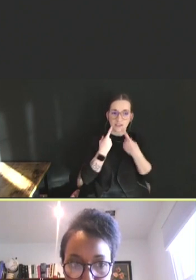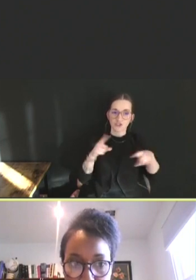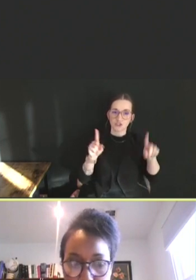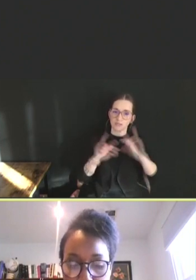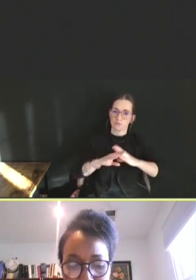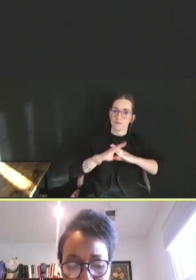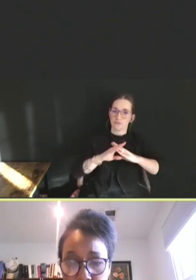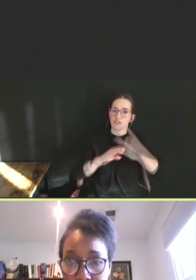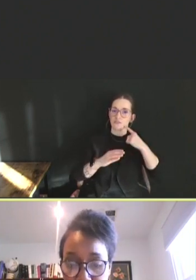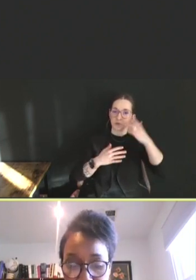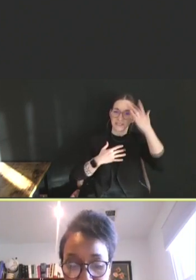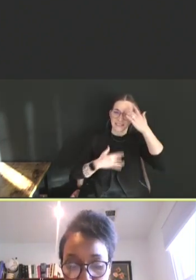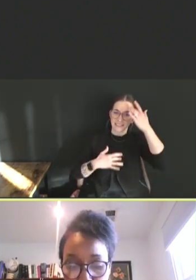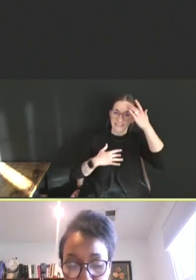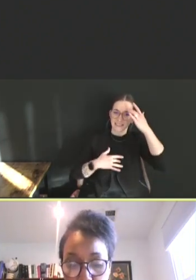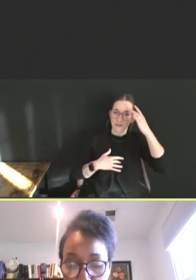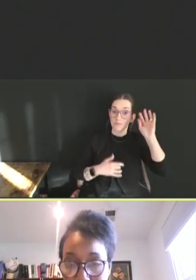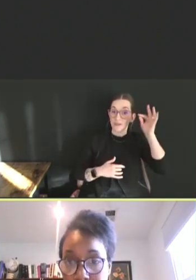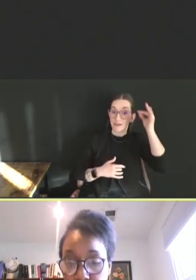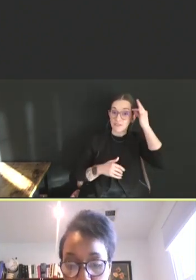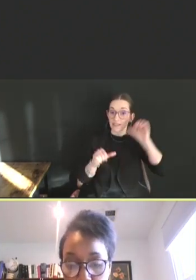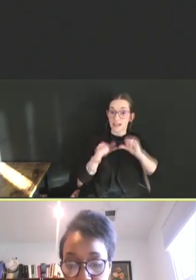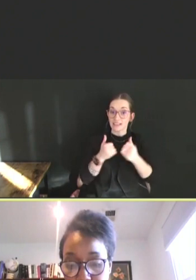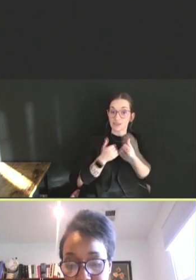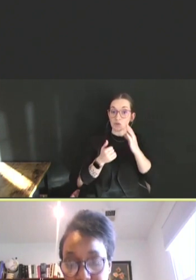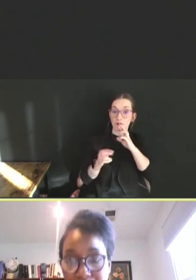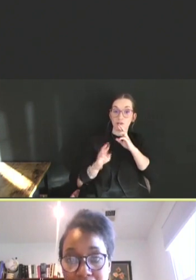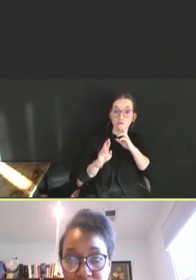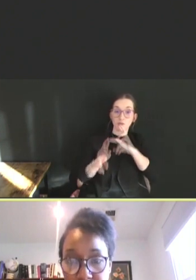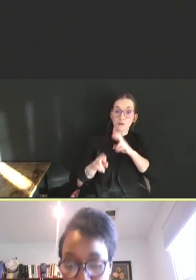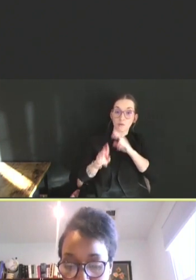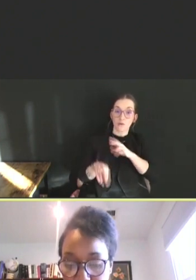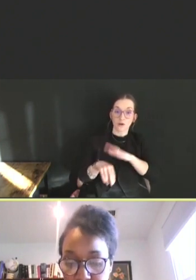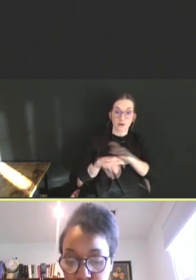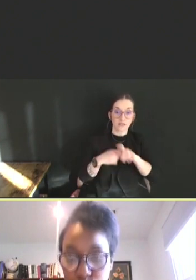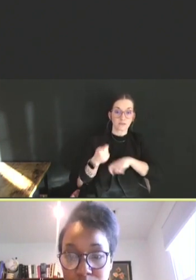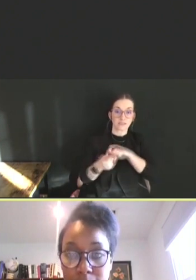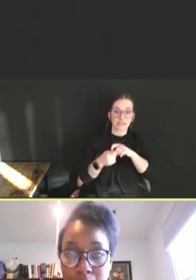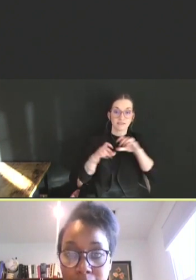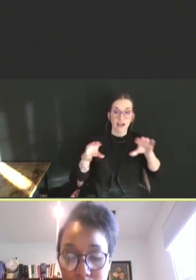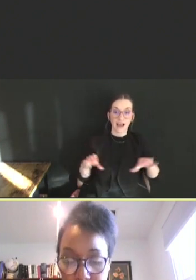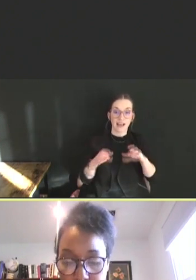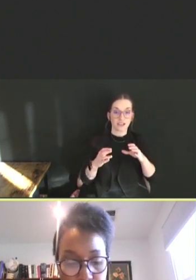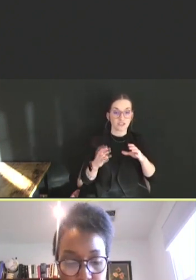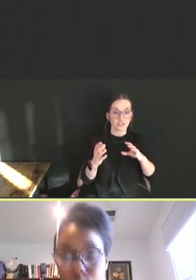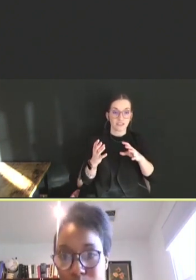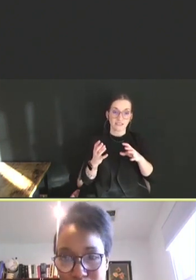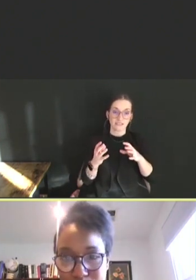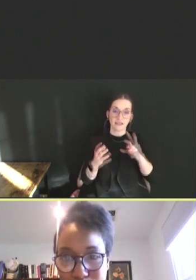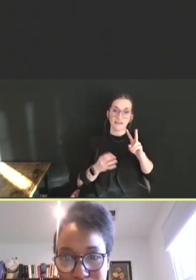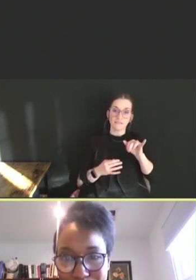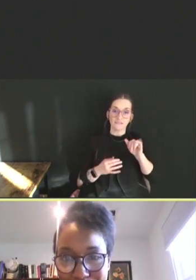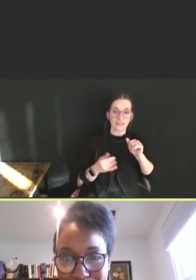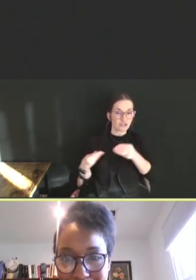Federal agencies will report out on their specific actions via a streamlined progress report.